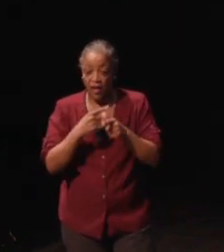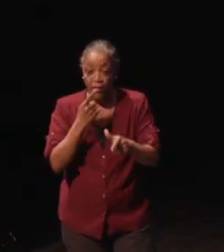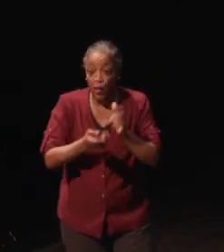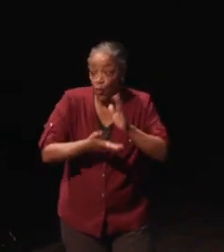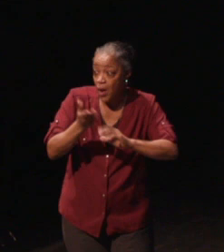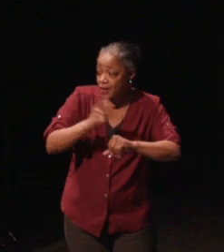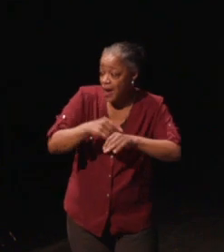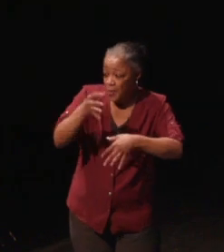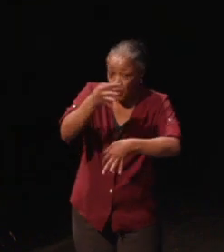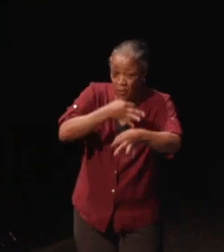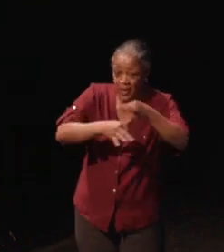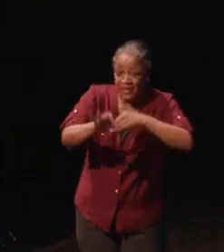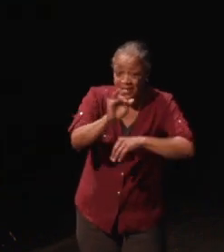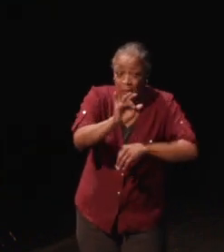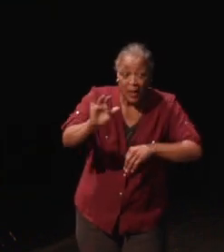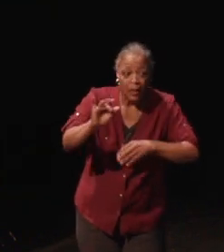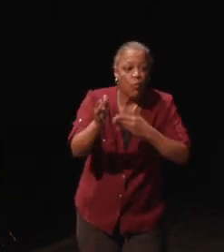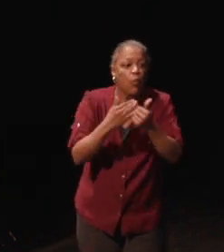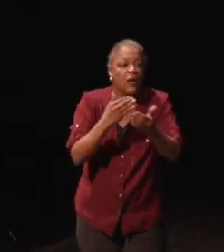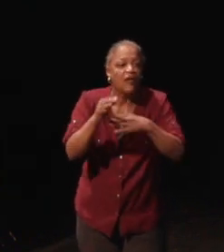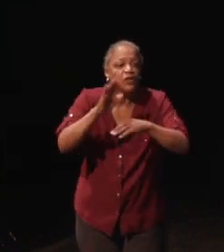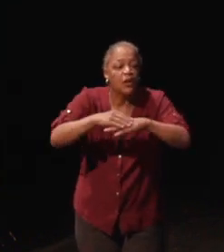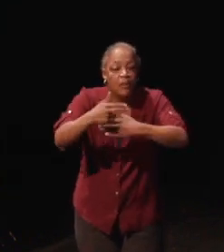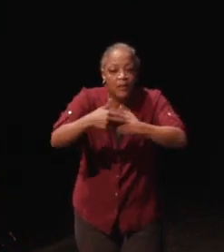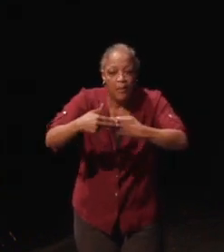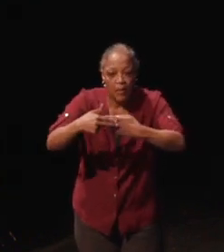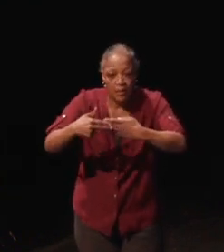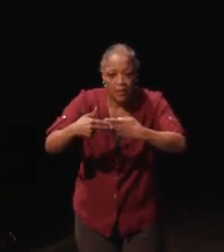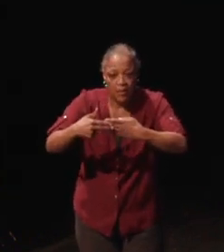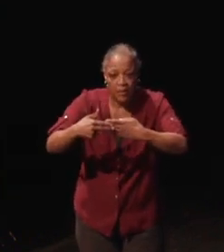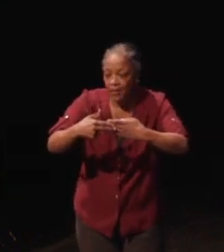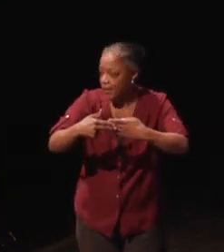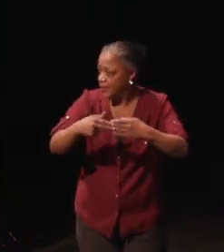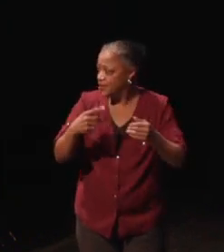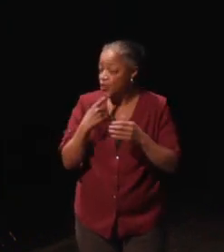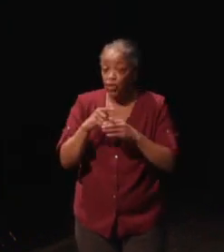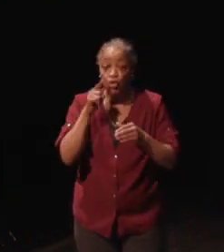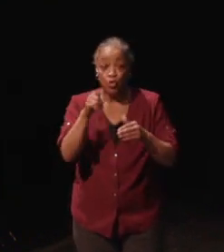it replaces the blank with what's actually in the label so you end up with you have five lives.